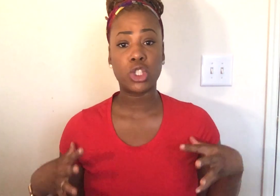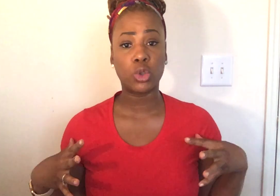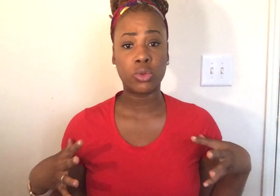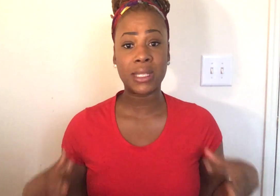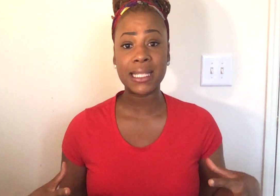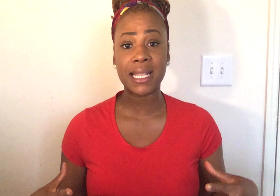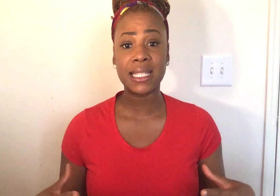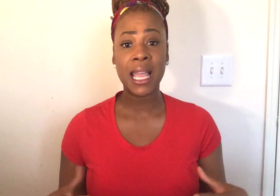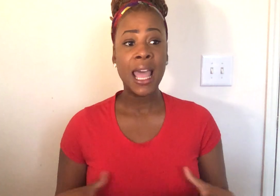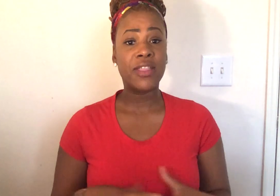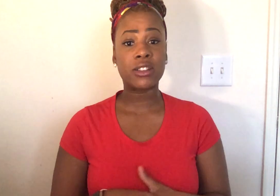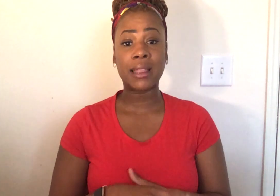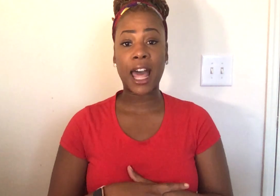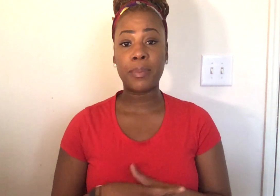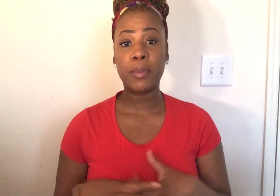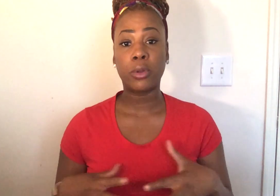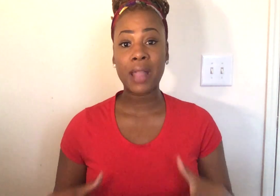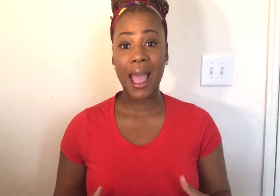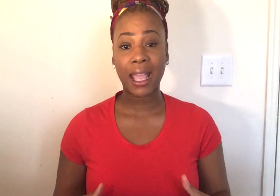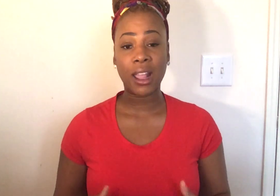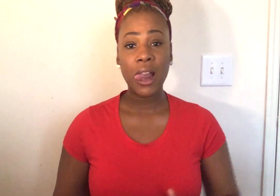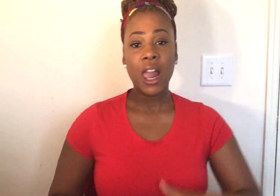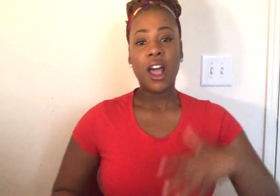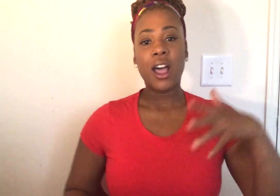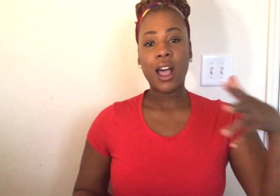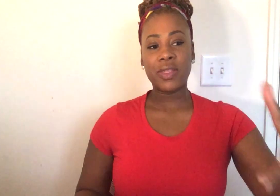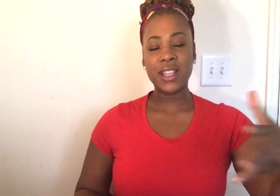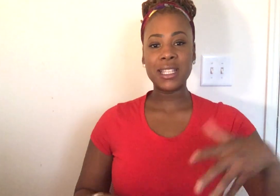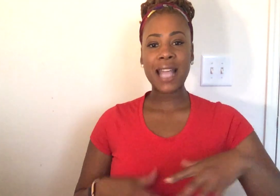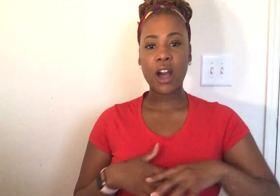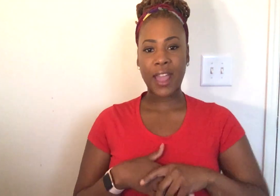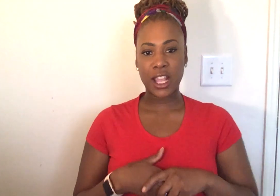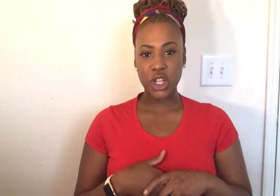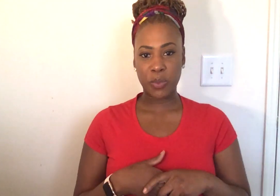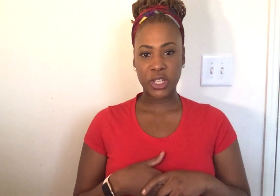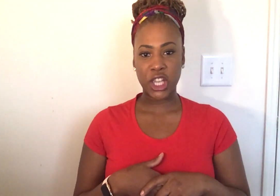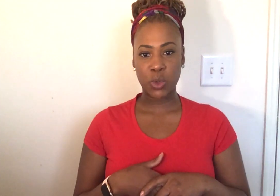social distance there's a lot of people dying this is how that interpretation